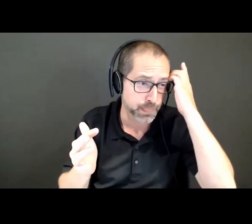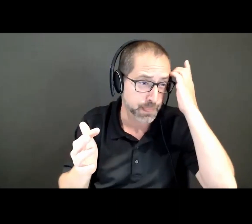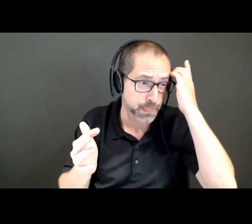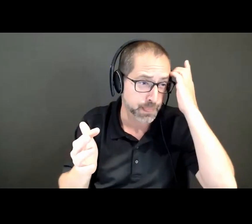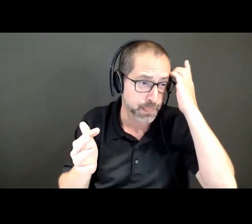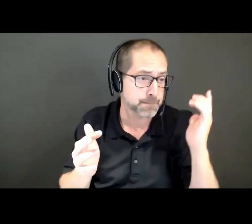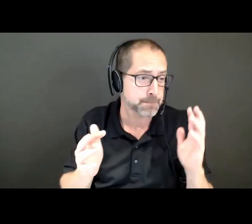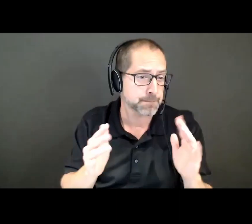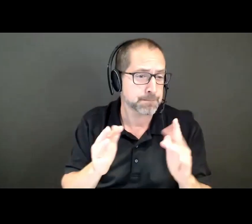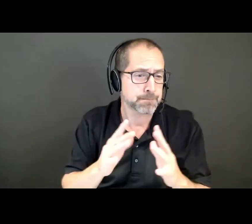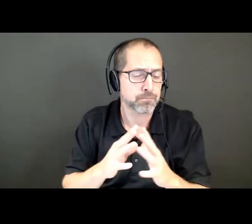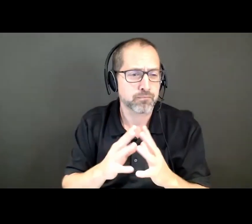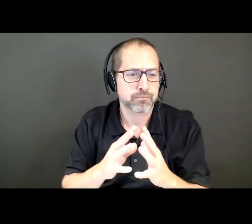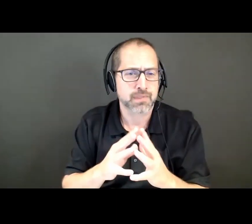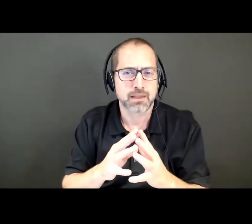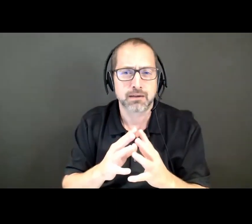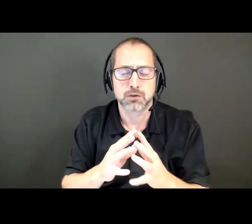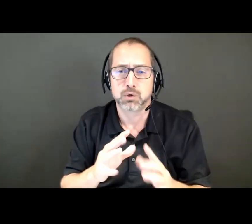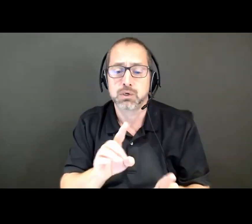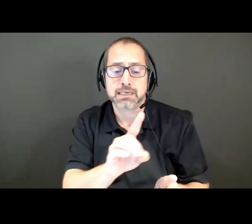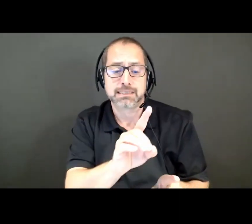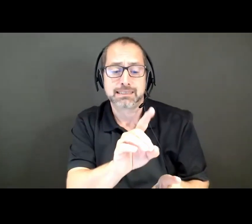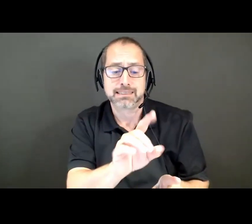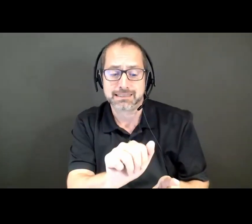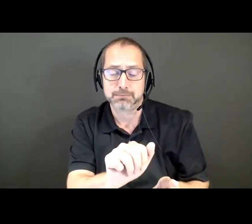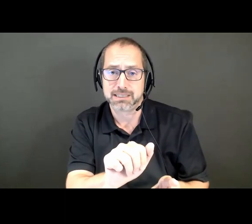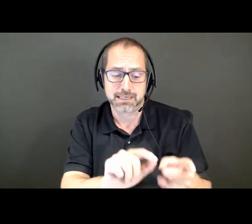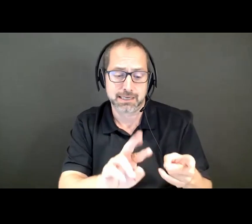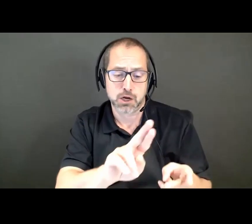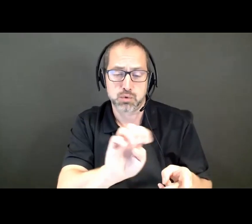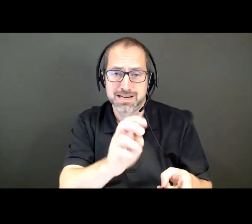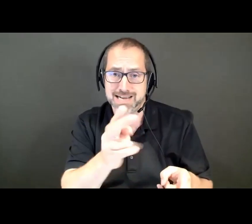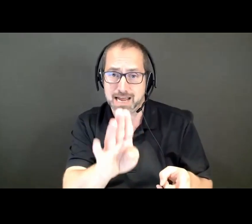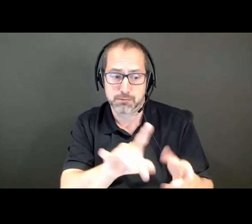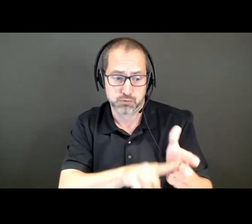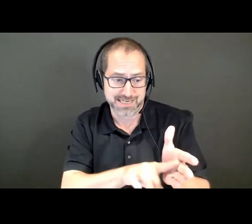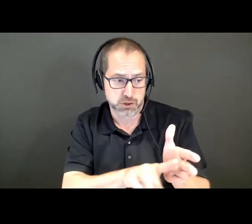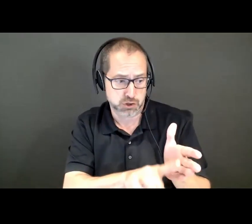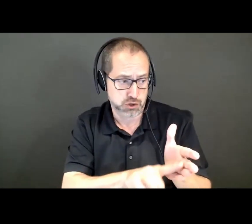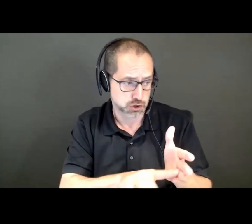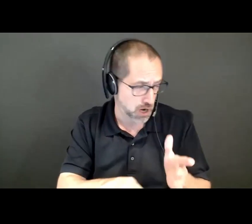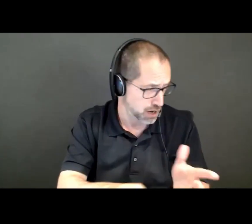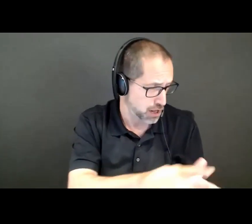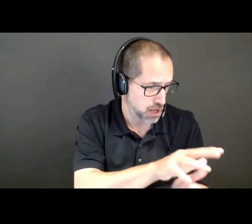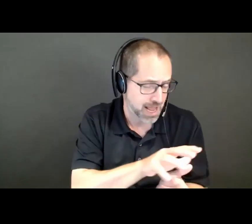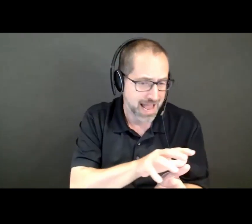How can disability and rehabilitation research communicate findings to key stakeholders? And how